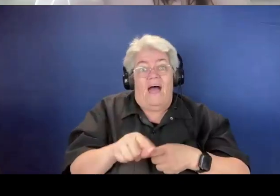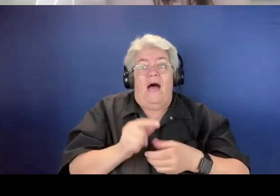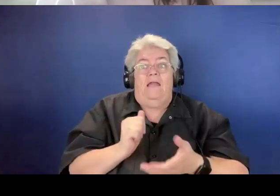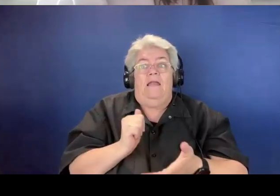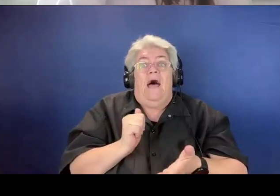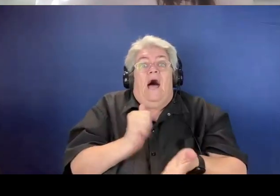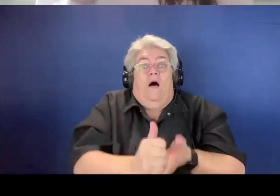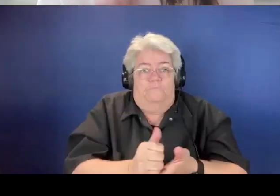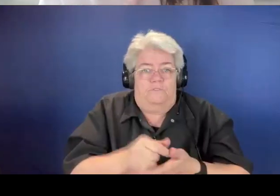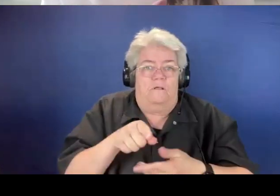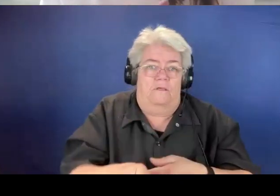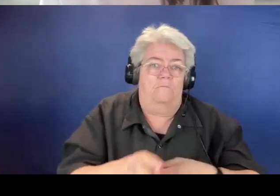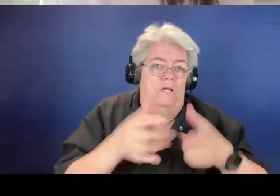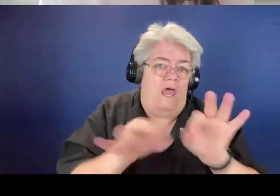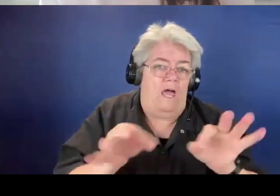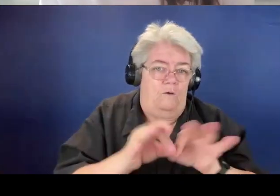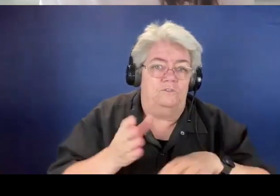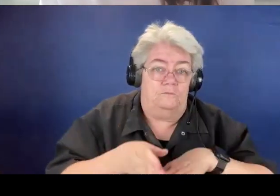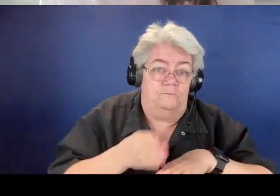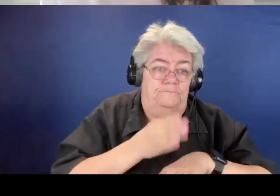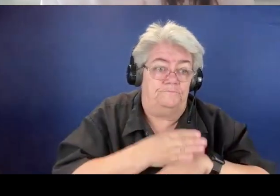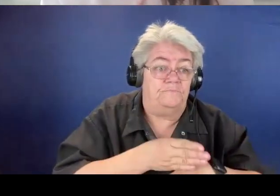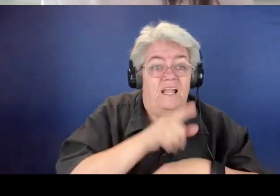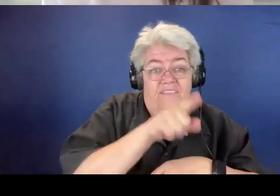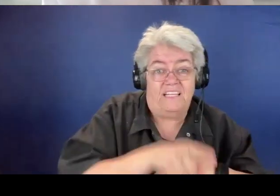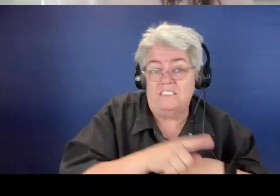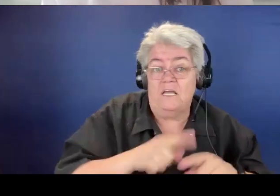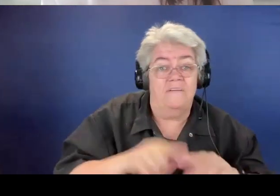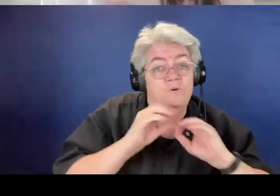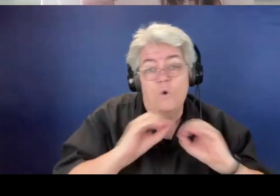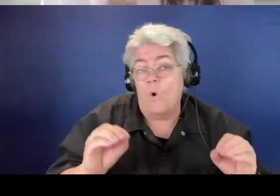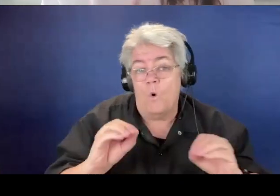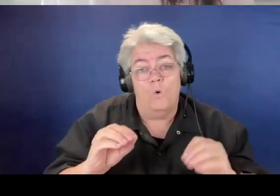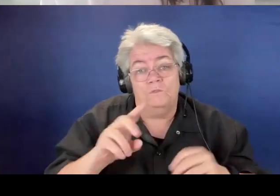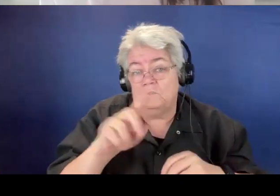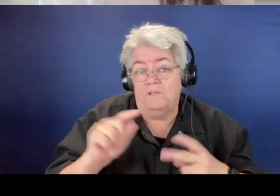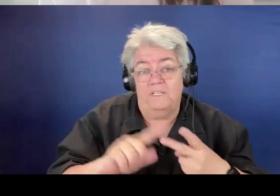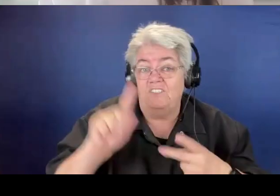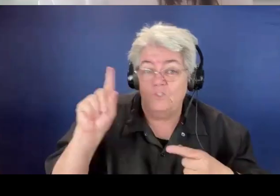The children in the studies did not have any other known disabilities aside from their hearing loss.